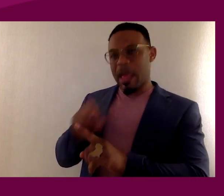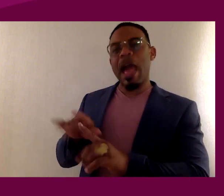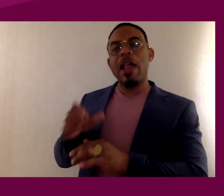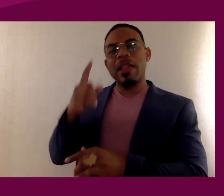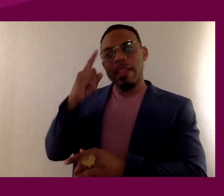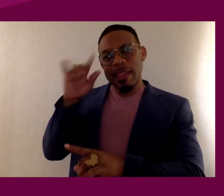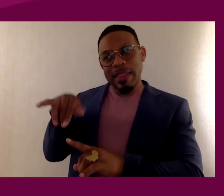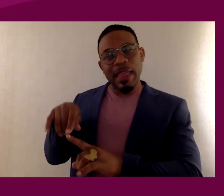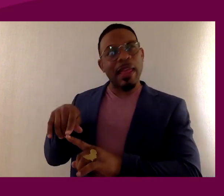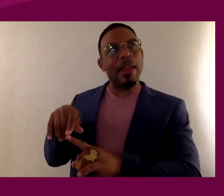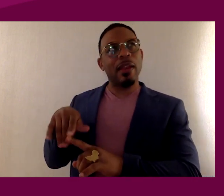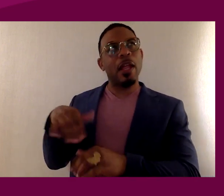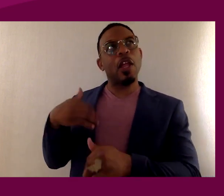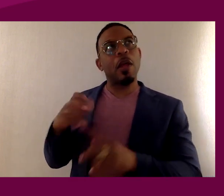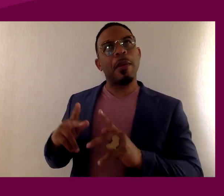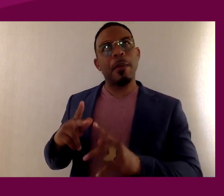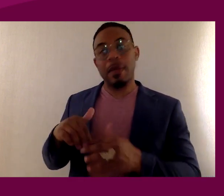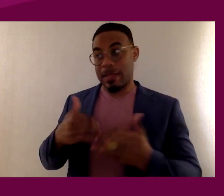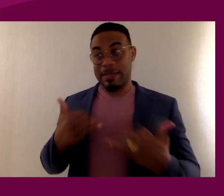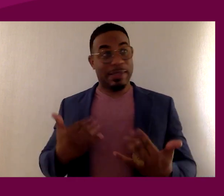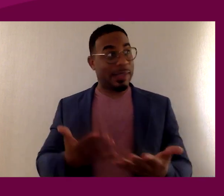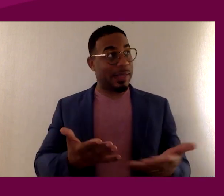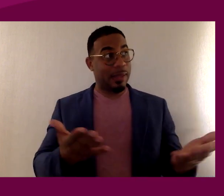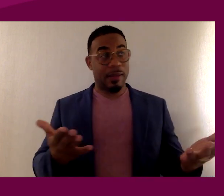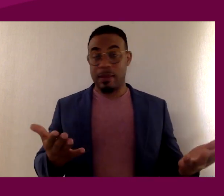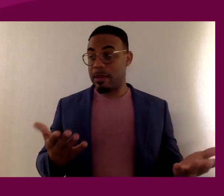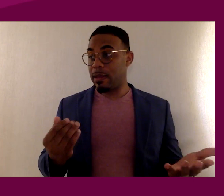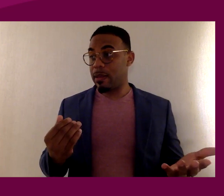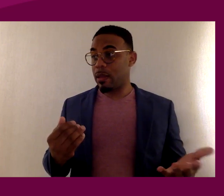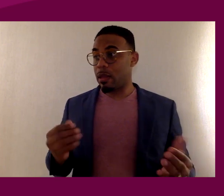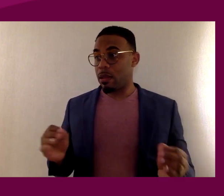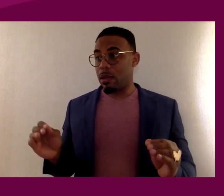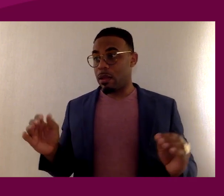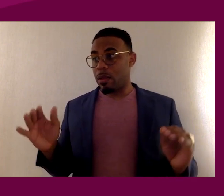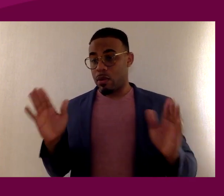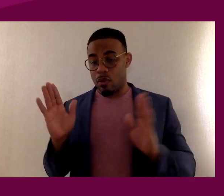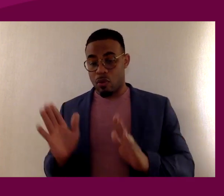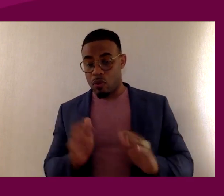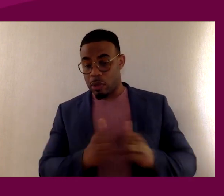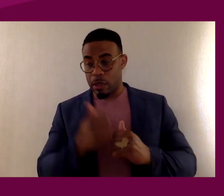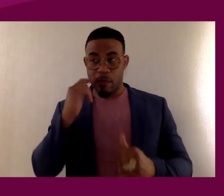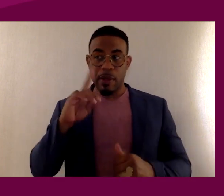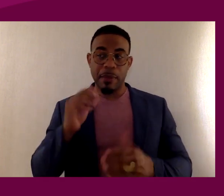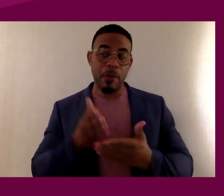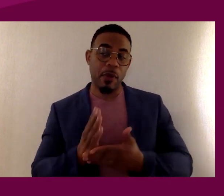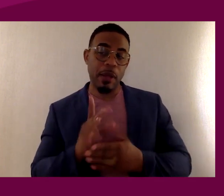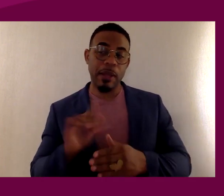those young people. How do you think that young people of today can mobilize together